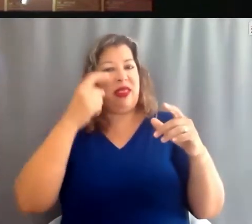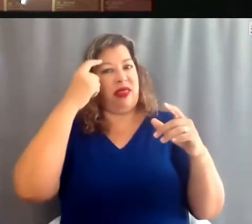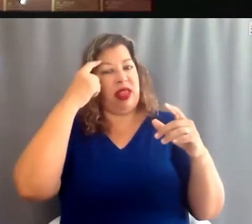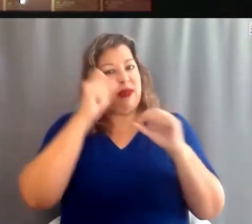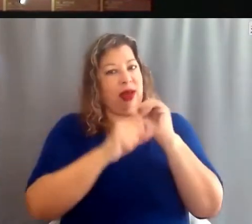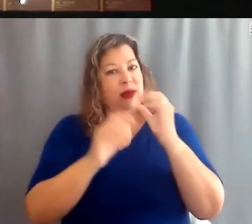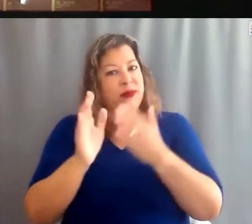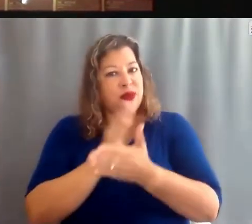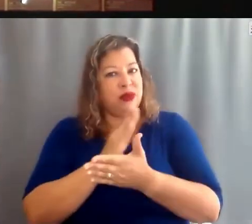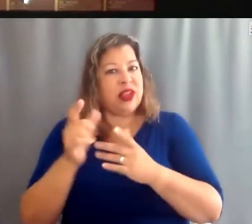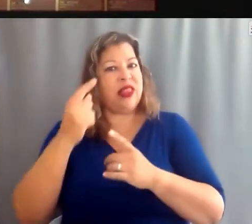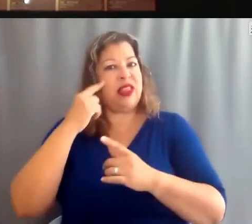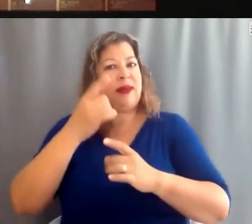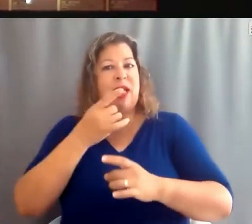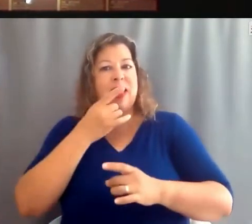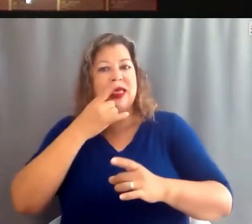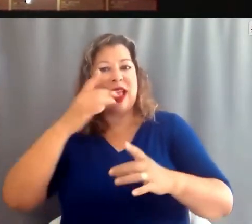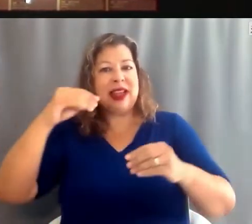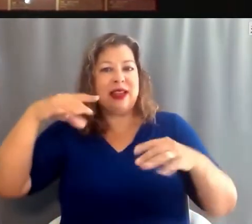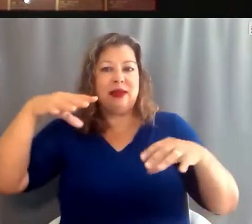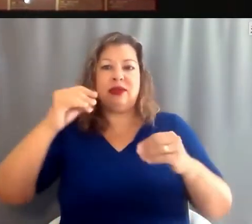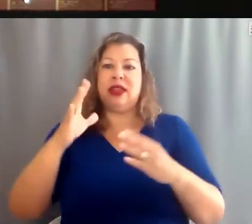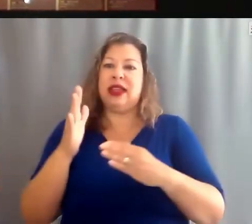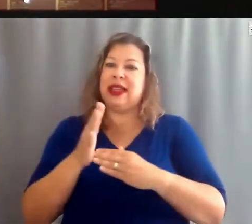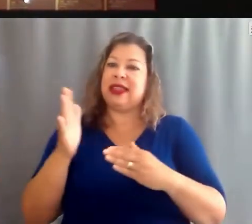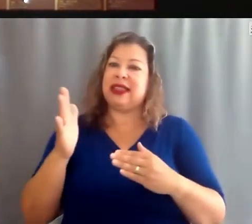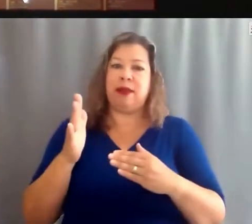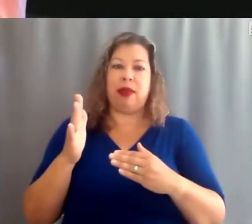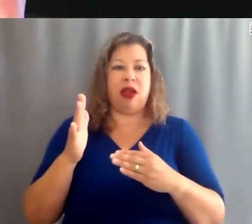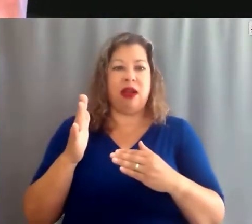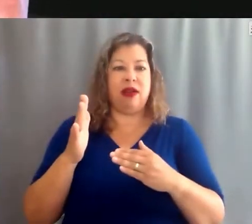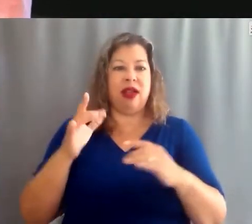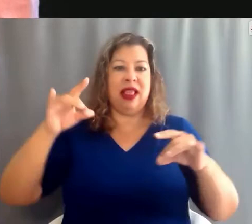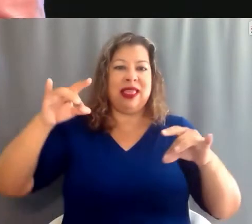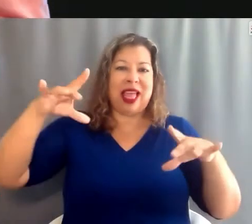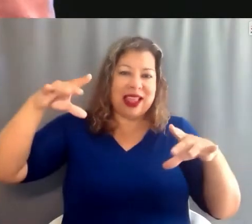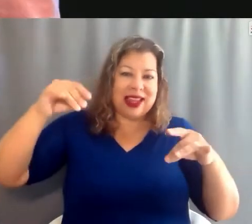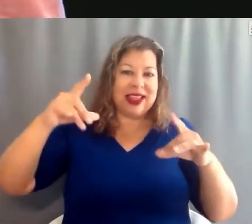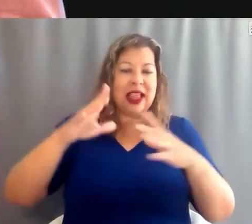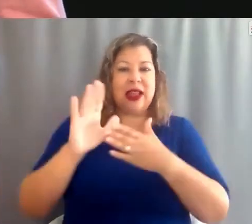must consider lighting, and we have an exemplar of